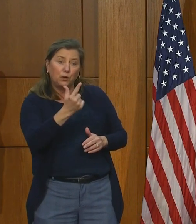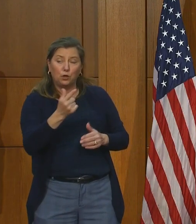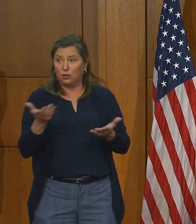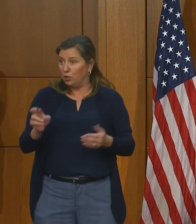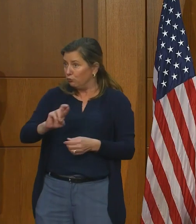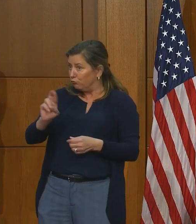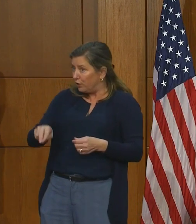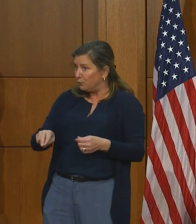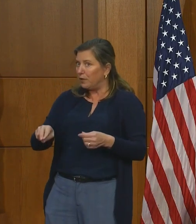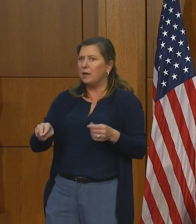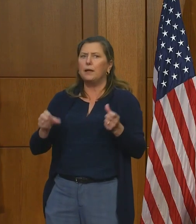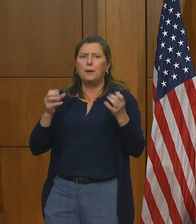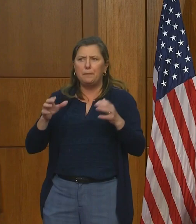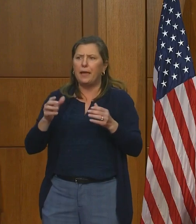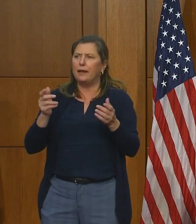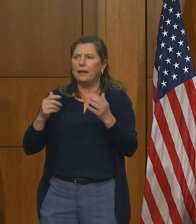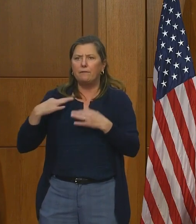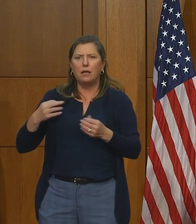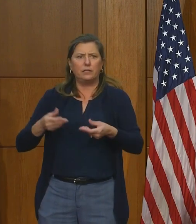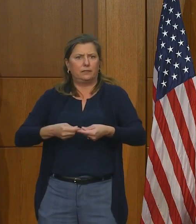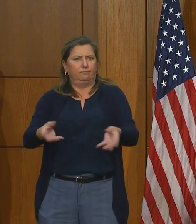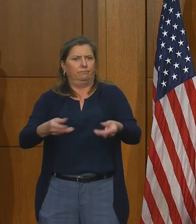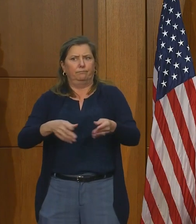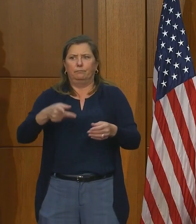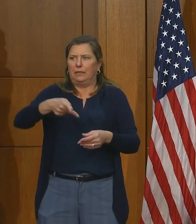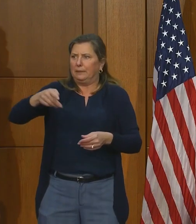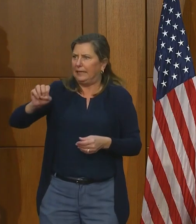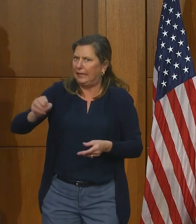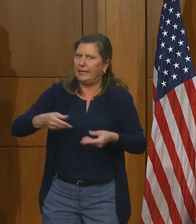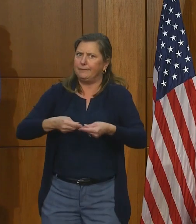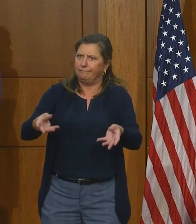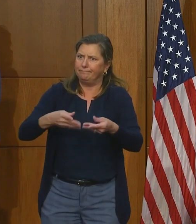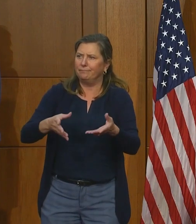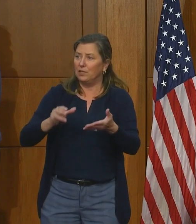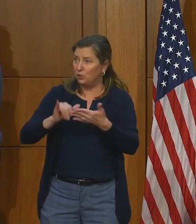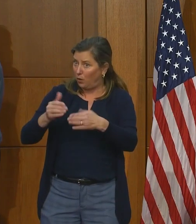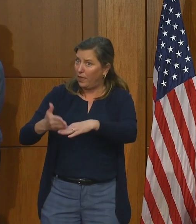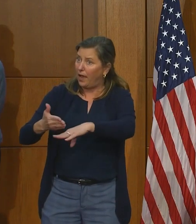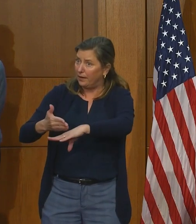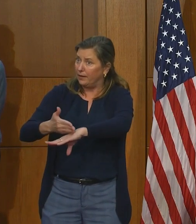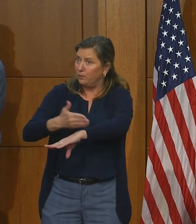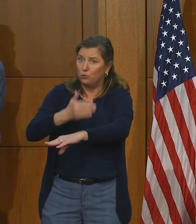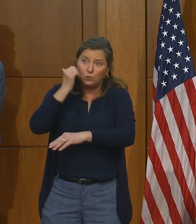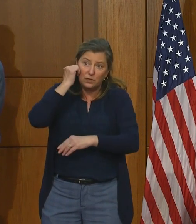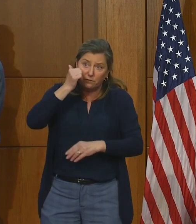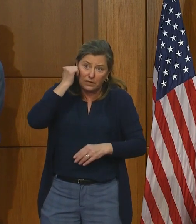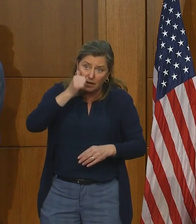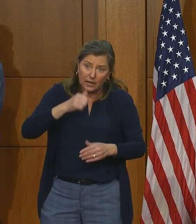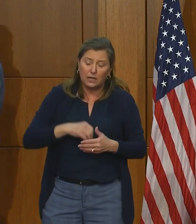HARRISONBURG HERE IN RICHMOND- WITH A LOT OF VOLUNTEERS- HAND